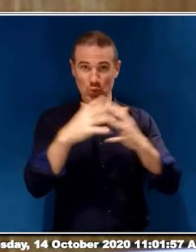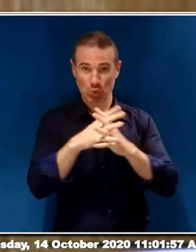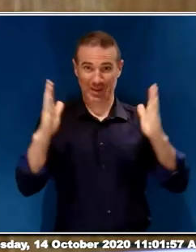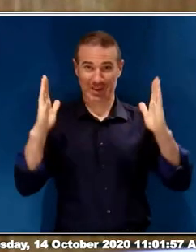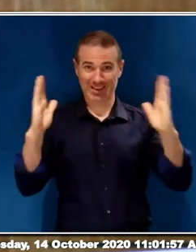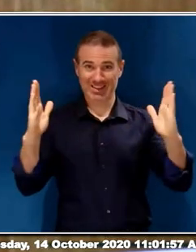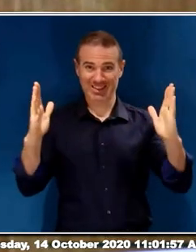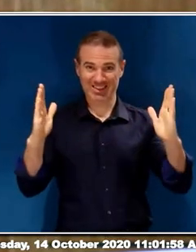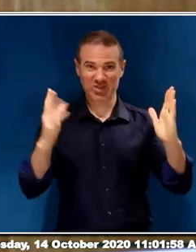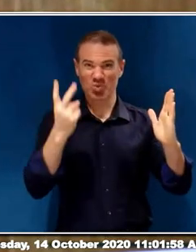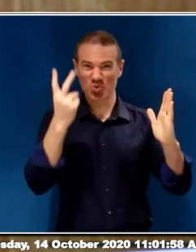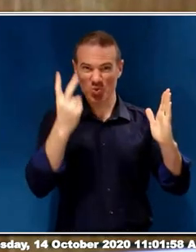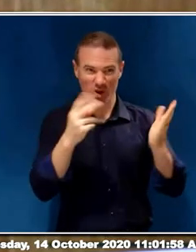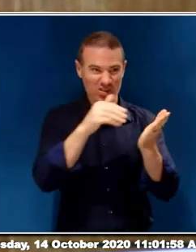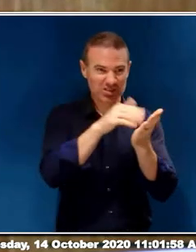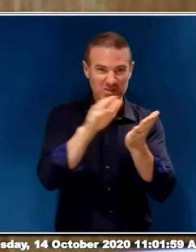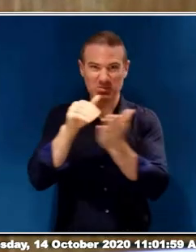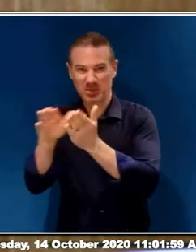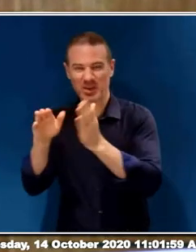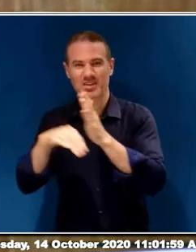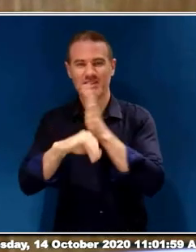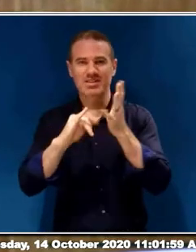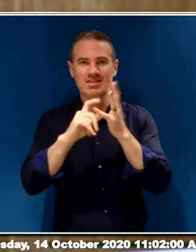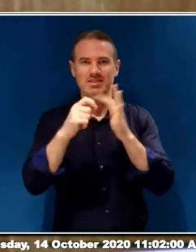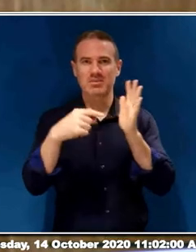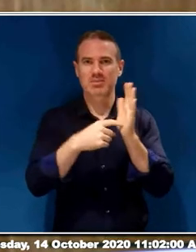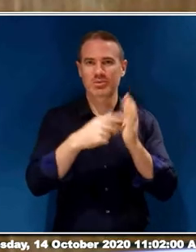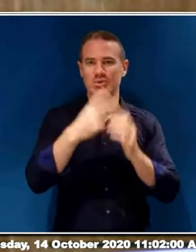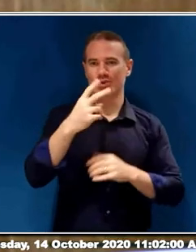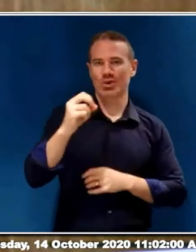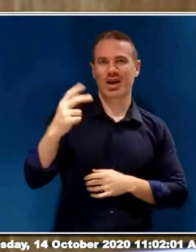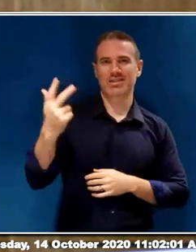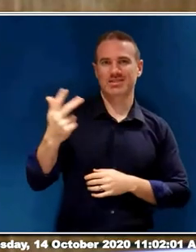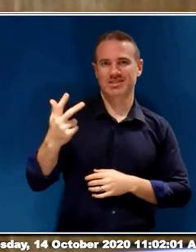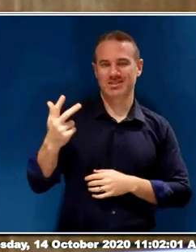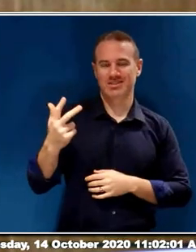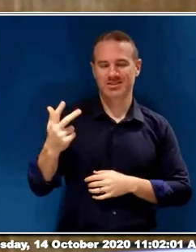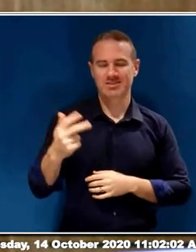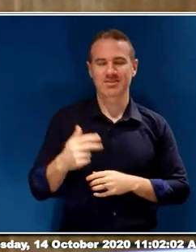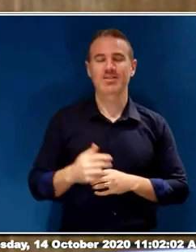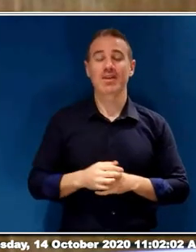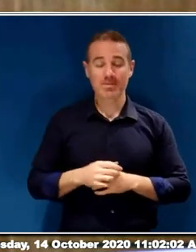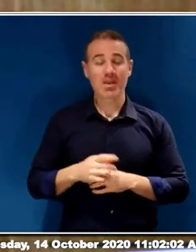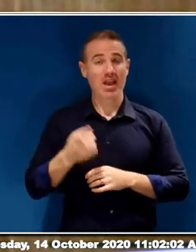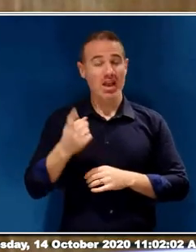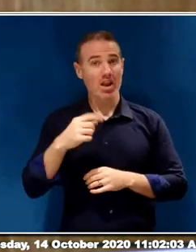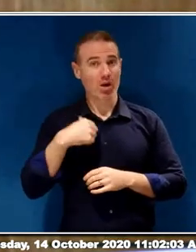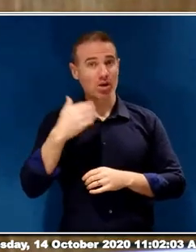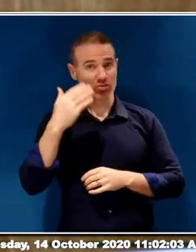Which we referred to previously? That's correct. And can I again remind this was on reduced hours.